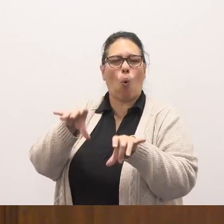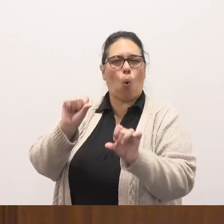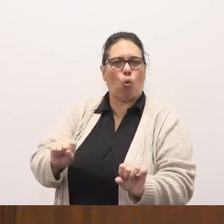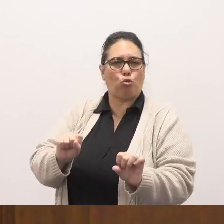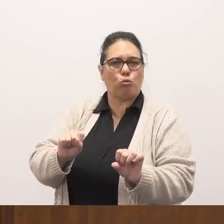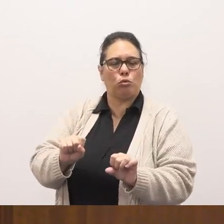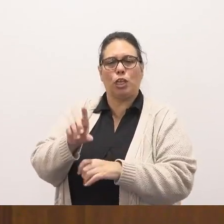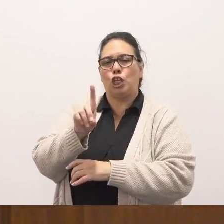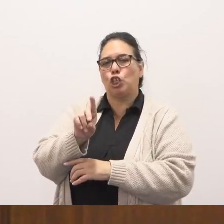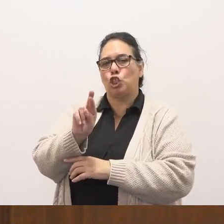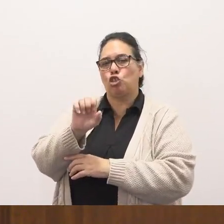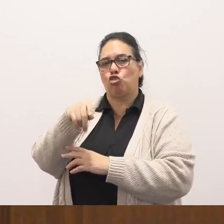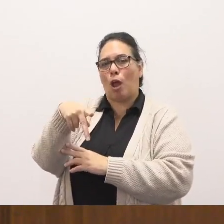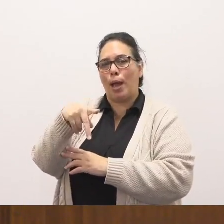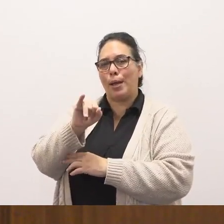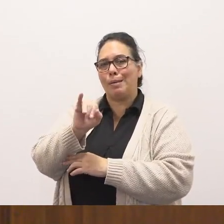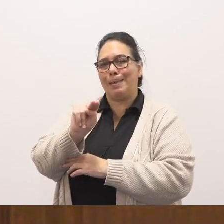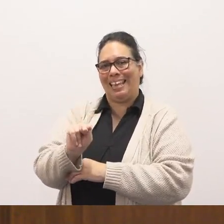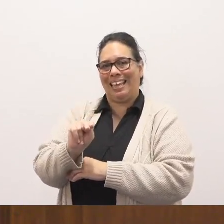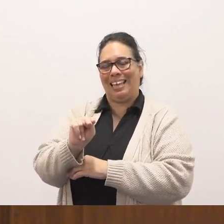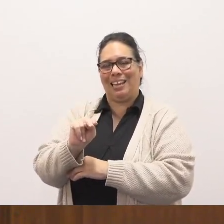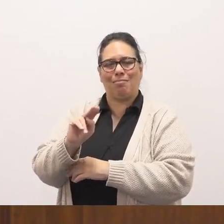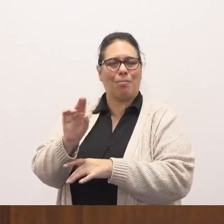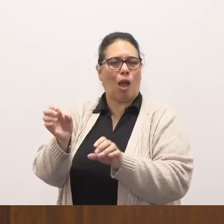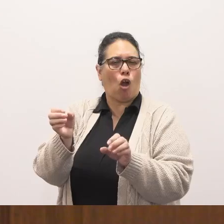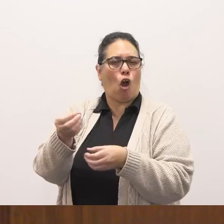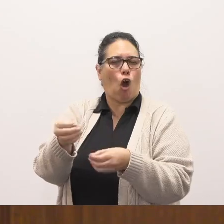for any of our board members to drop